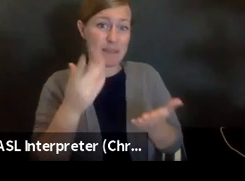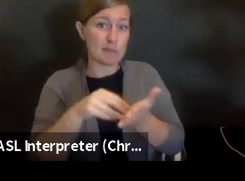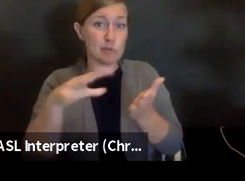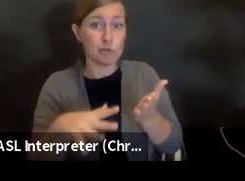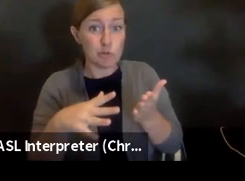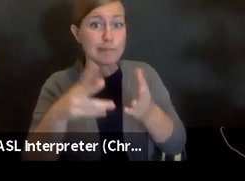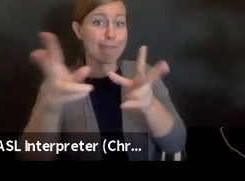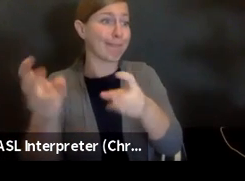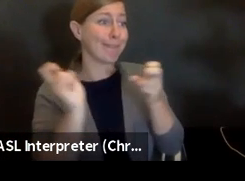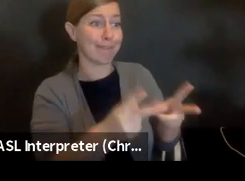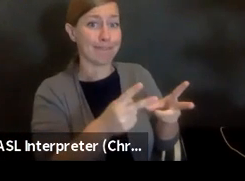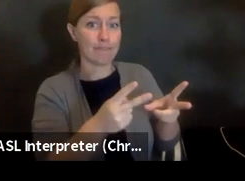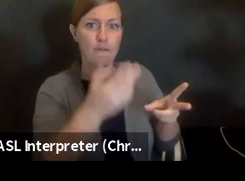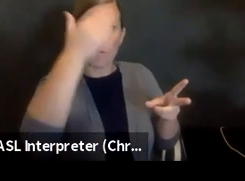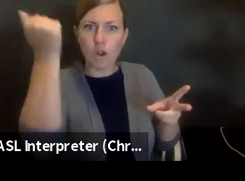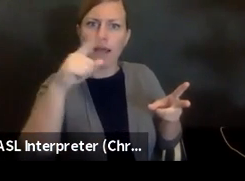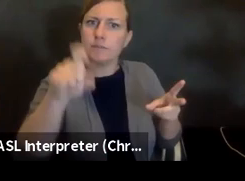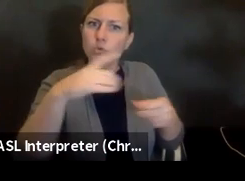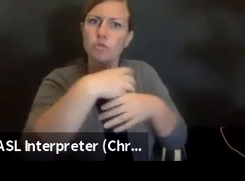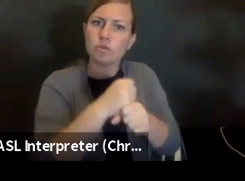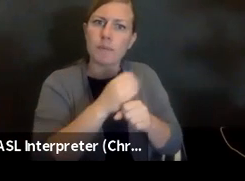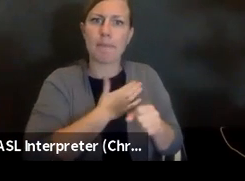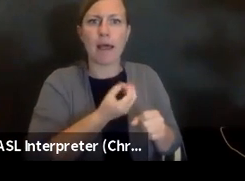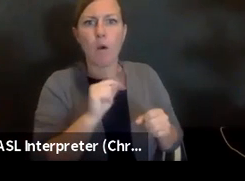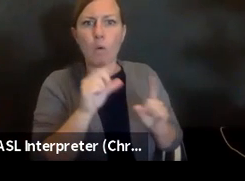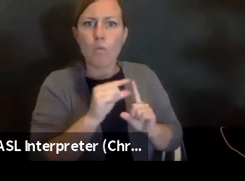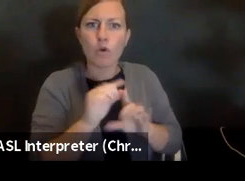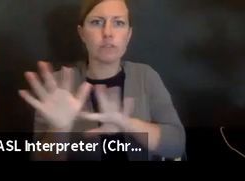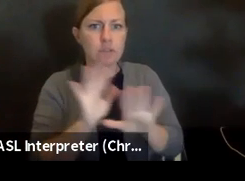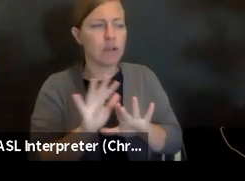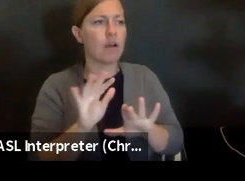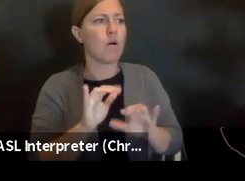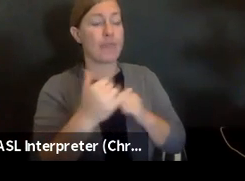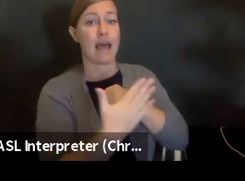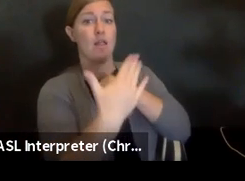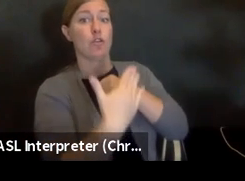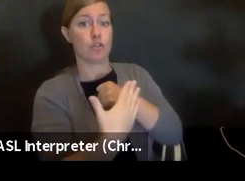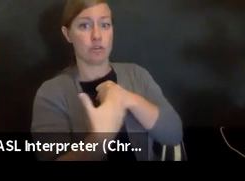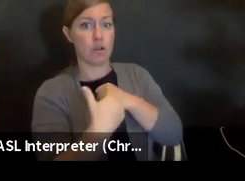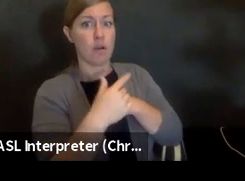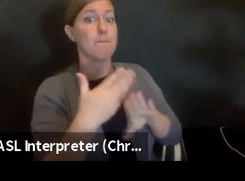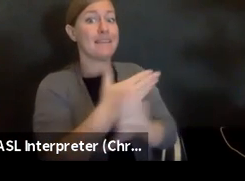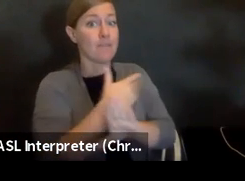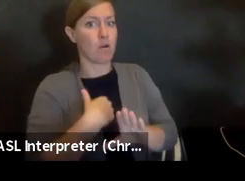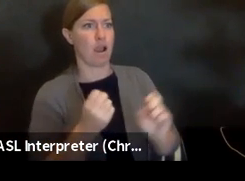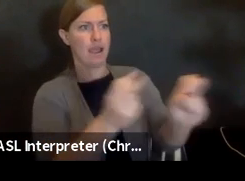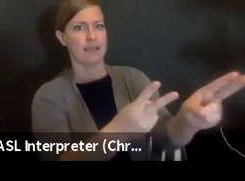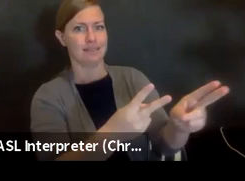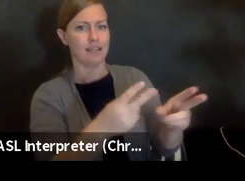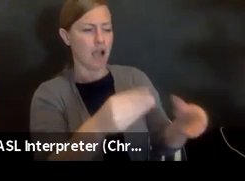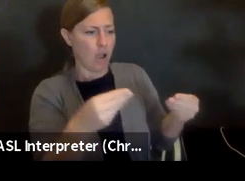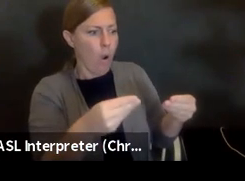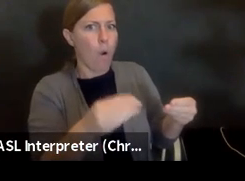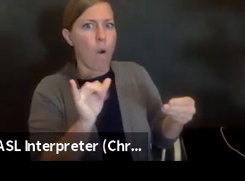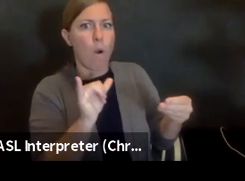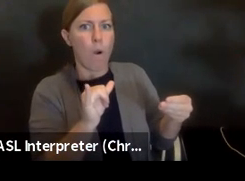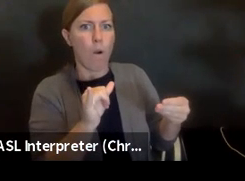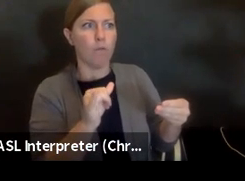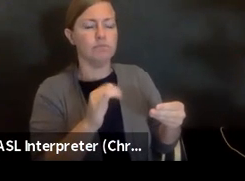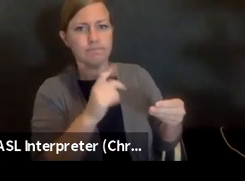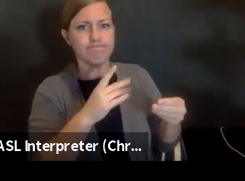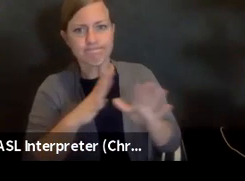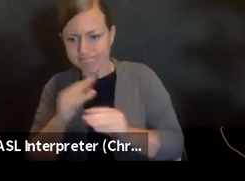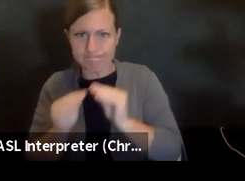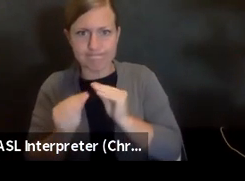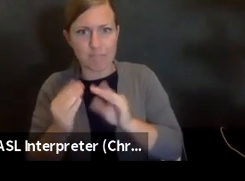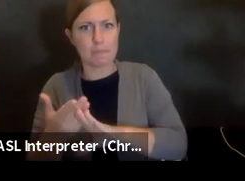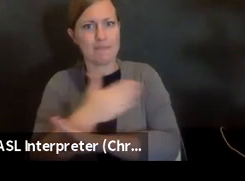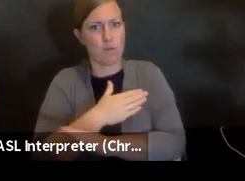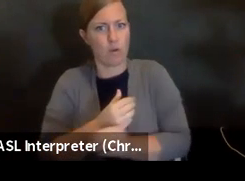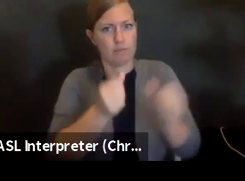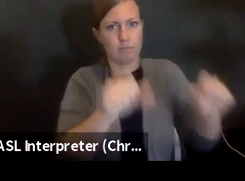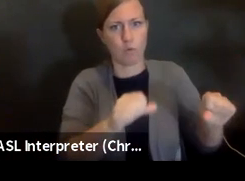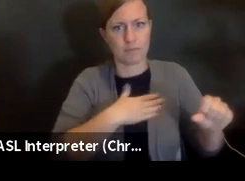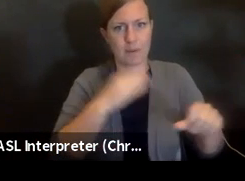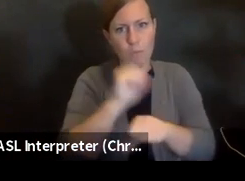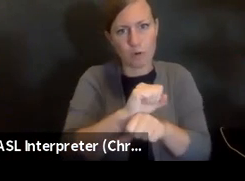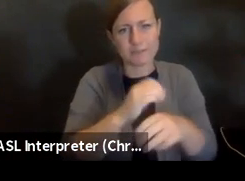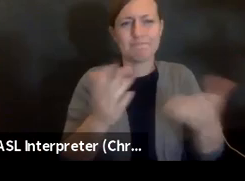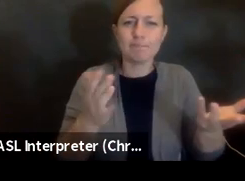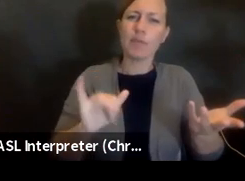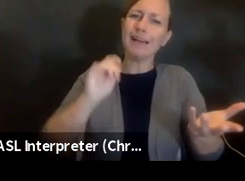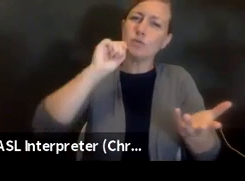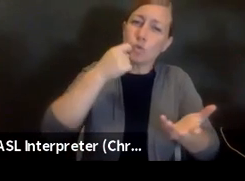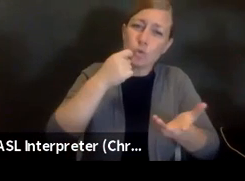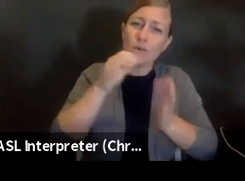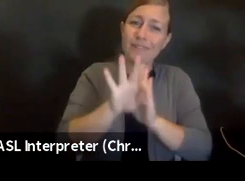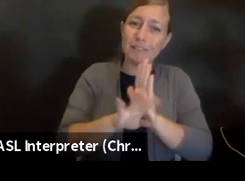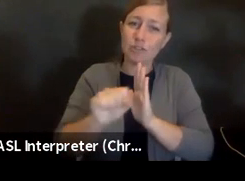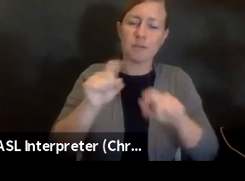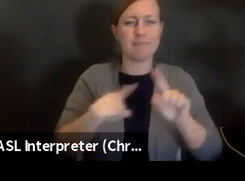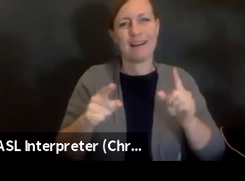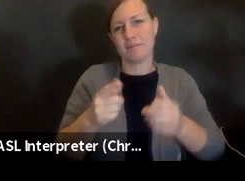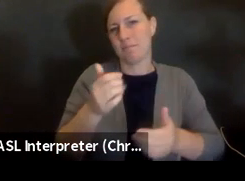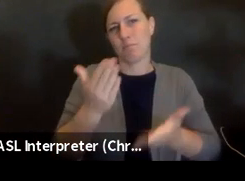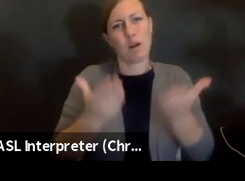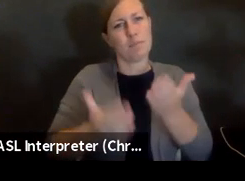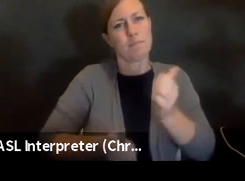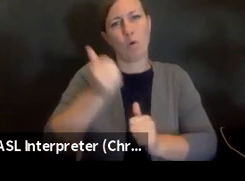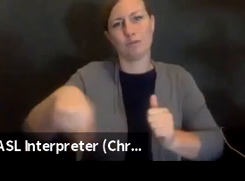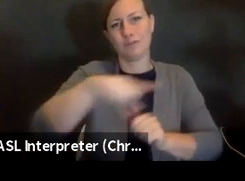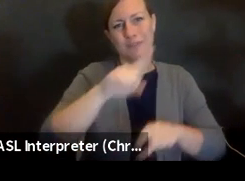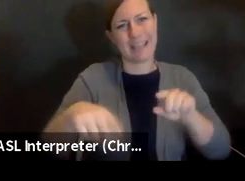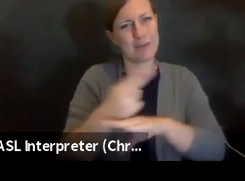Katherine Livick - ESD 112: this gives me an alert before I turn it in to remind me to make sure it's my own words. So that's a pretty, that's a pretty cool feature, but it's not one that you will be able to use heavily if you don't have the Enterprise version.